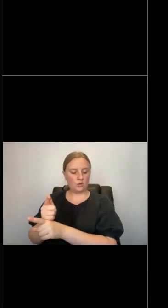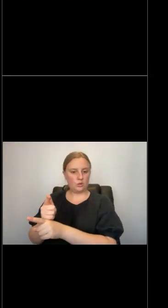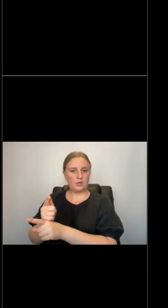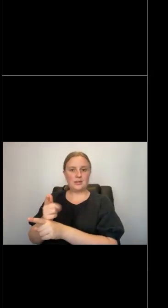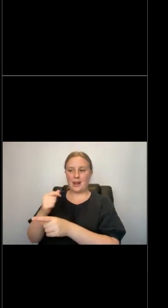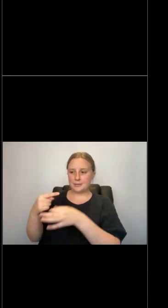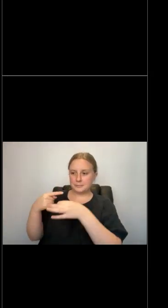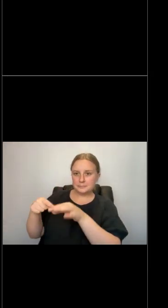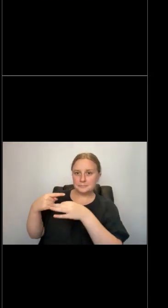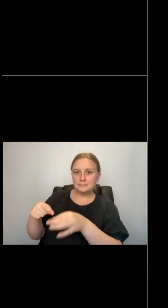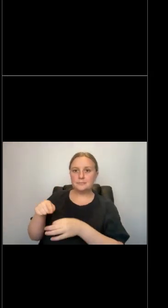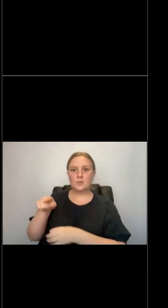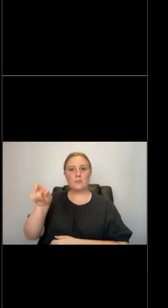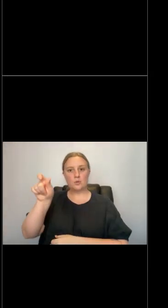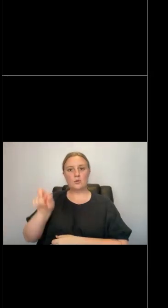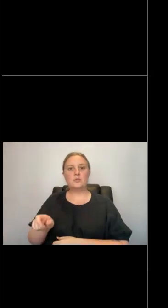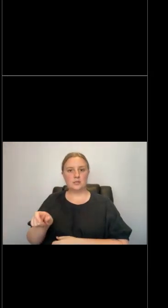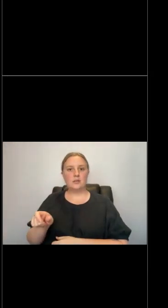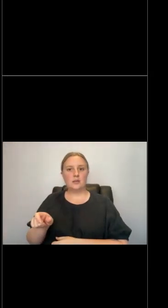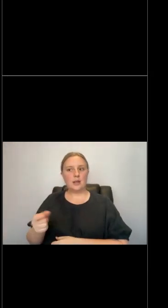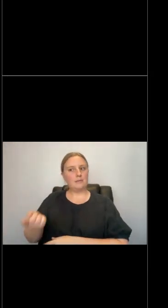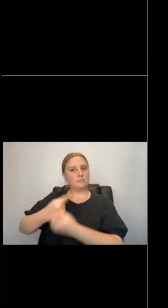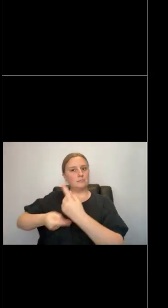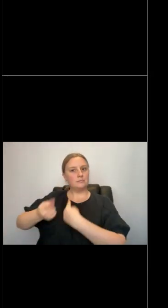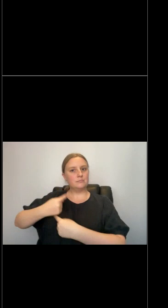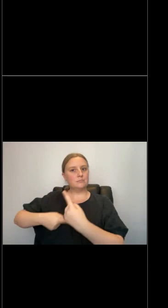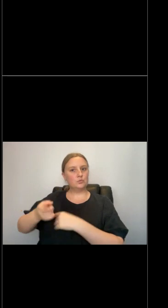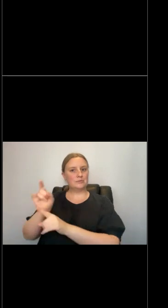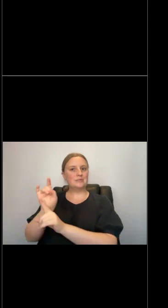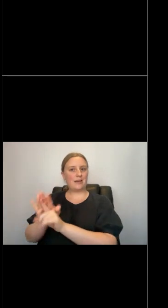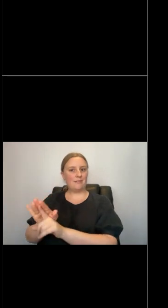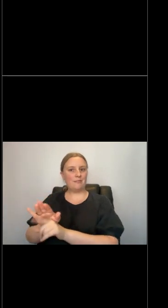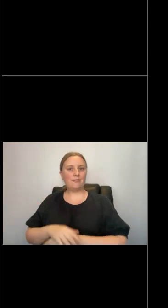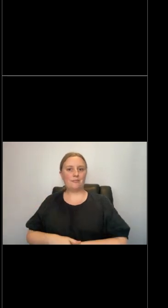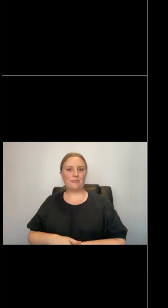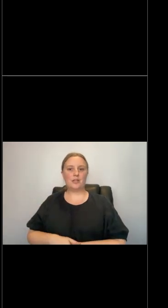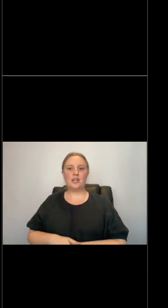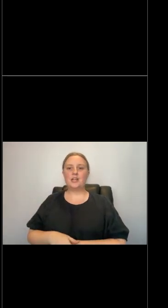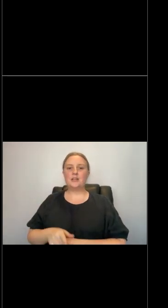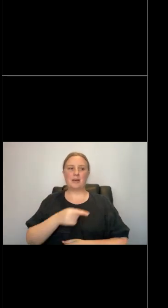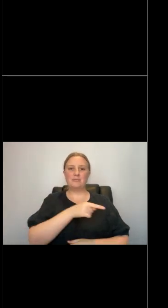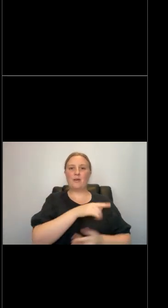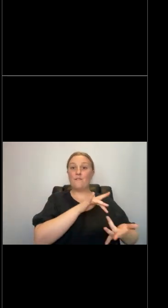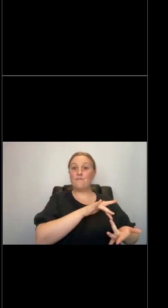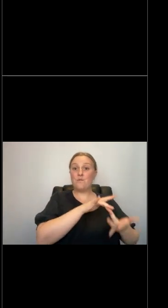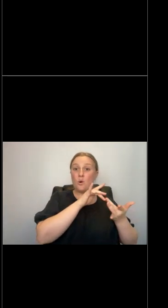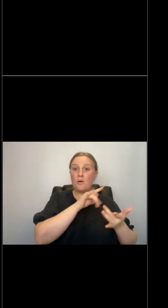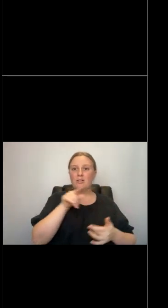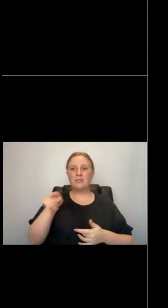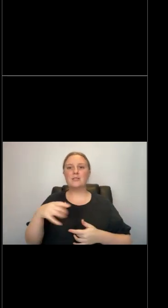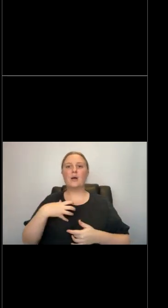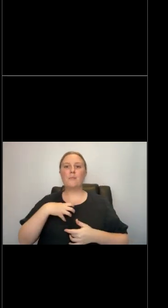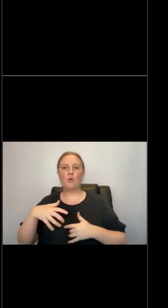And again, it's not as formal as mental health court proceedings. It's much more relaxed.